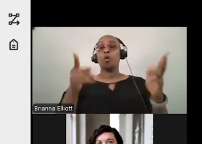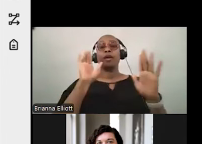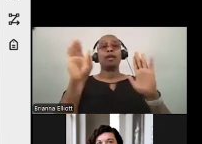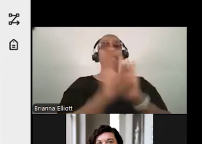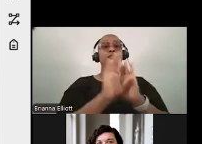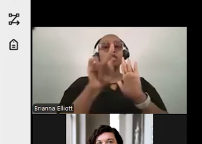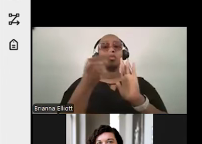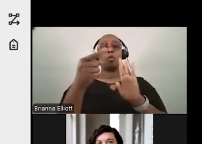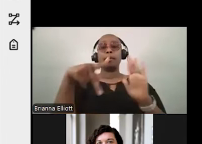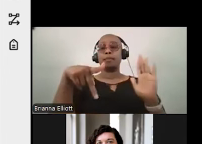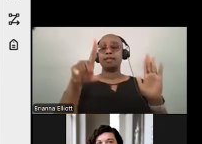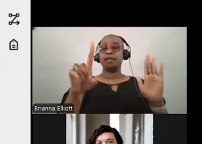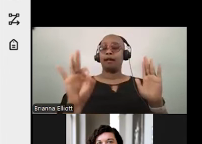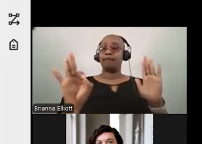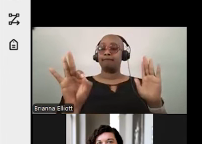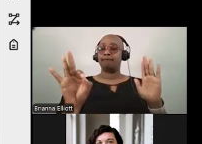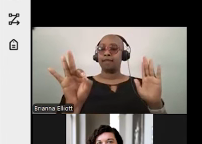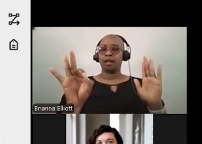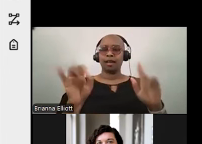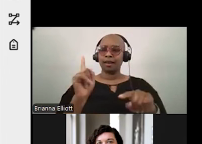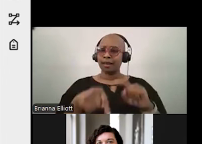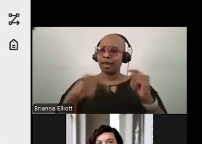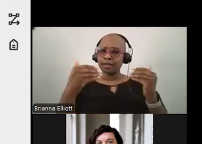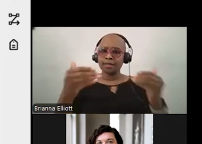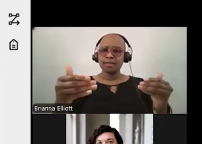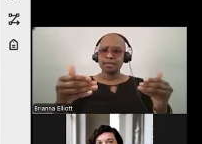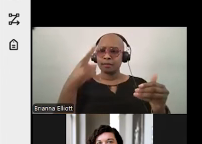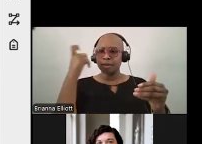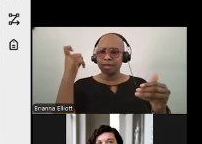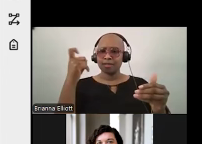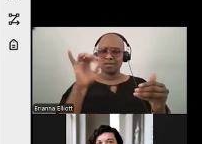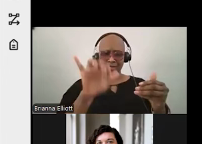do any of these other things that it needs to do because this is an image only PDF. Our screen